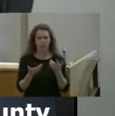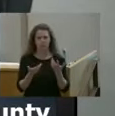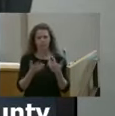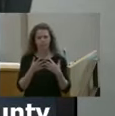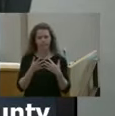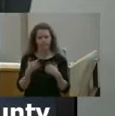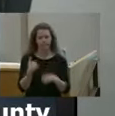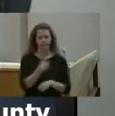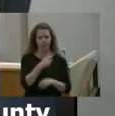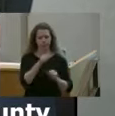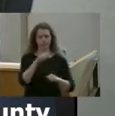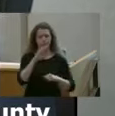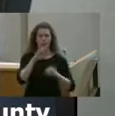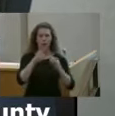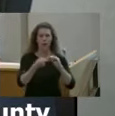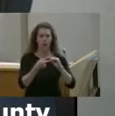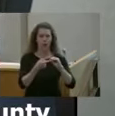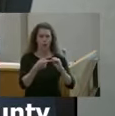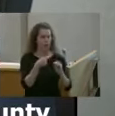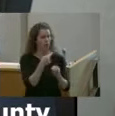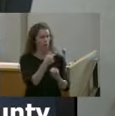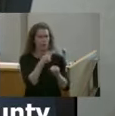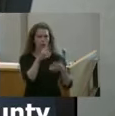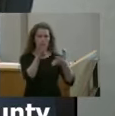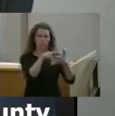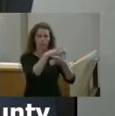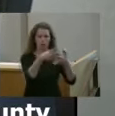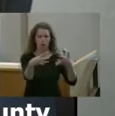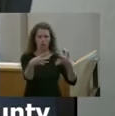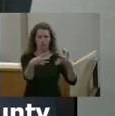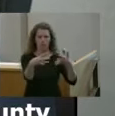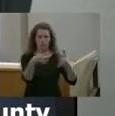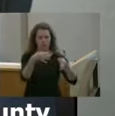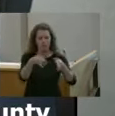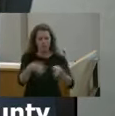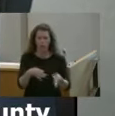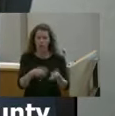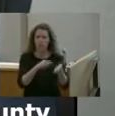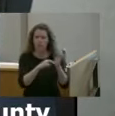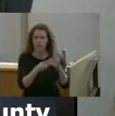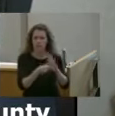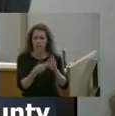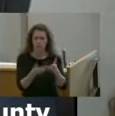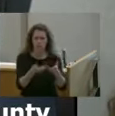modeling before I go through the slides. You know, when we look at modeling I